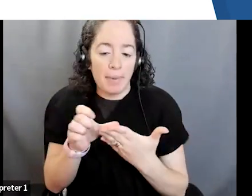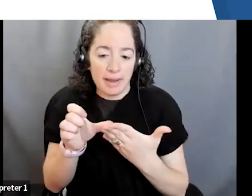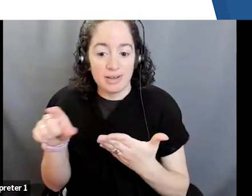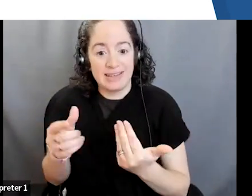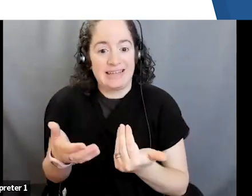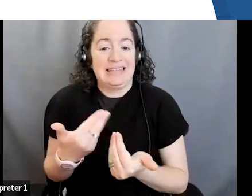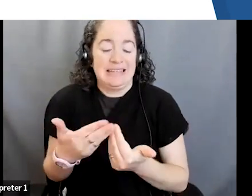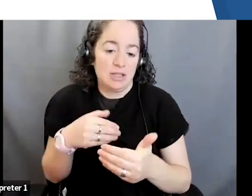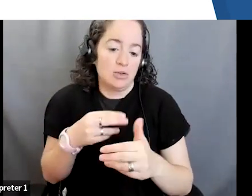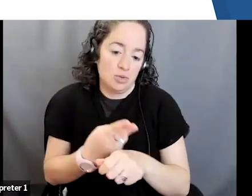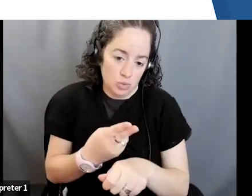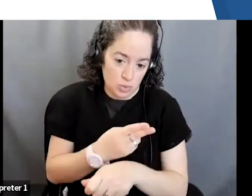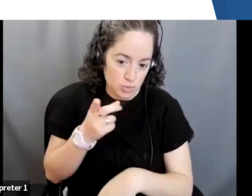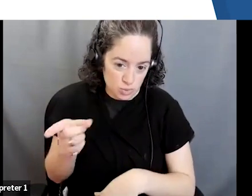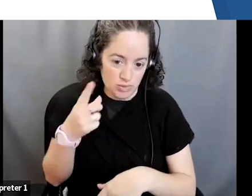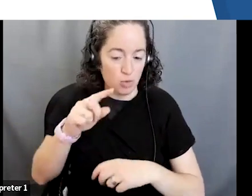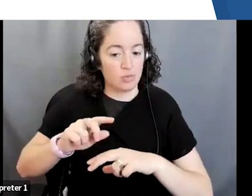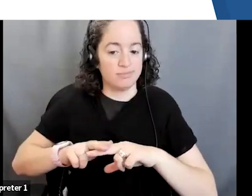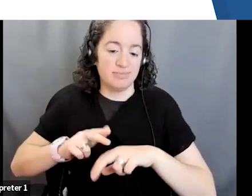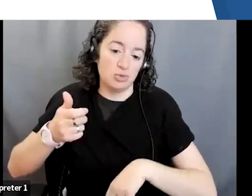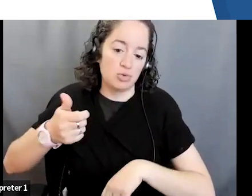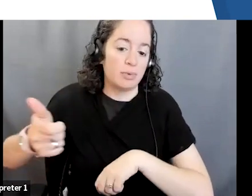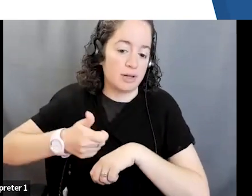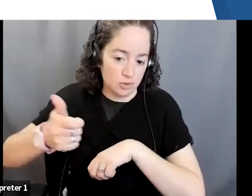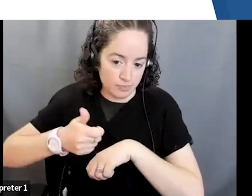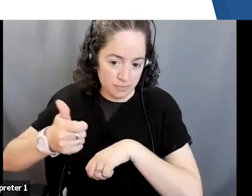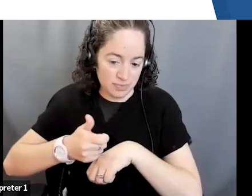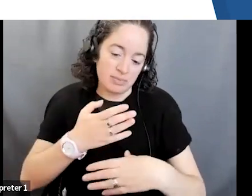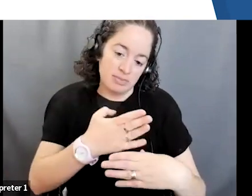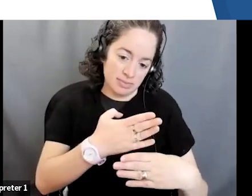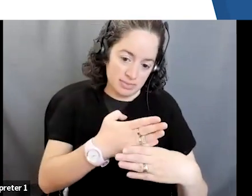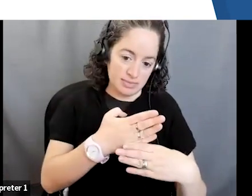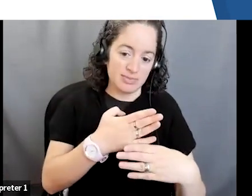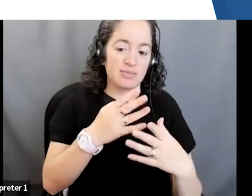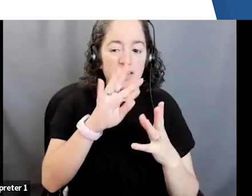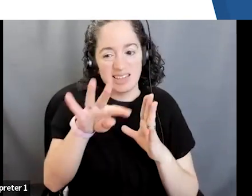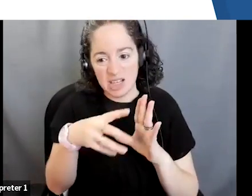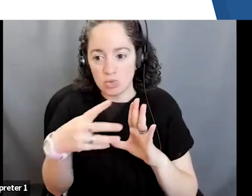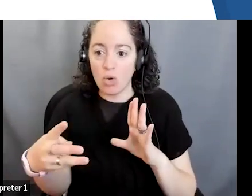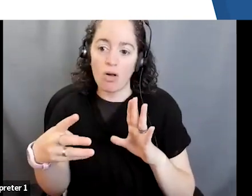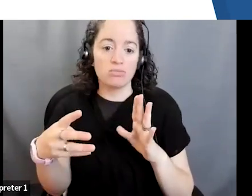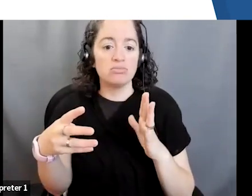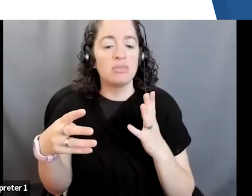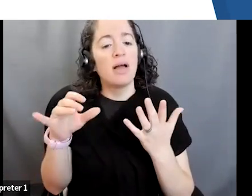into their bus routes schedule table that allows people